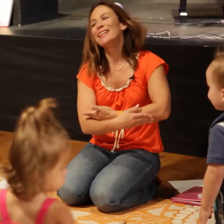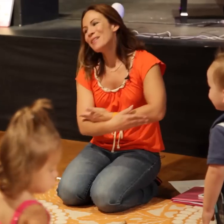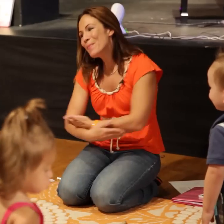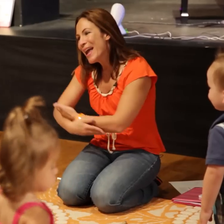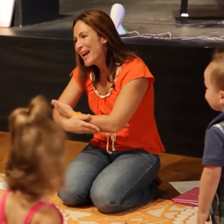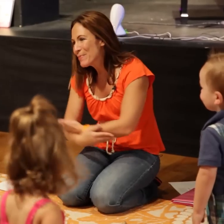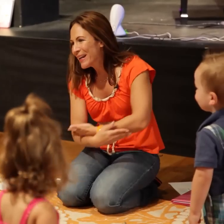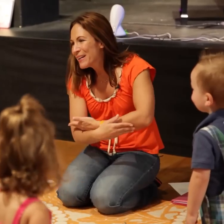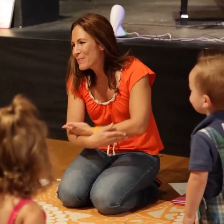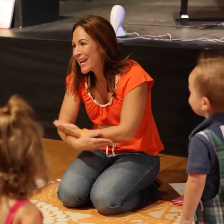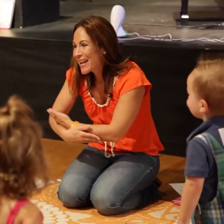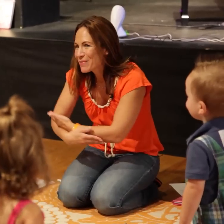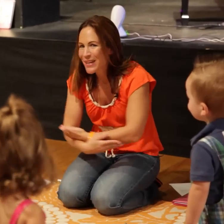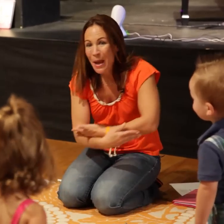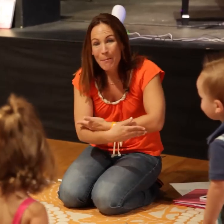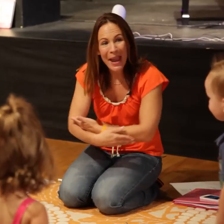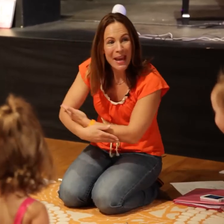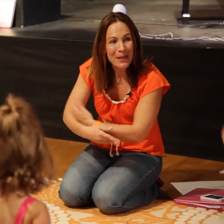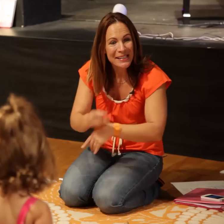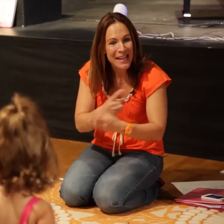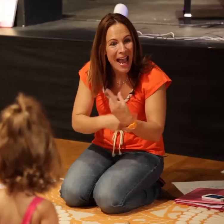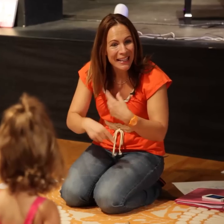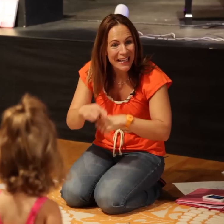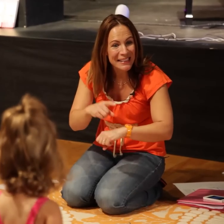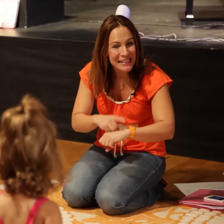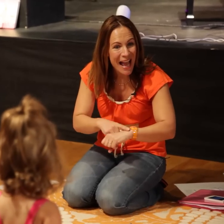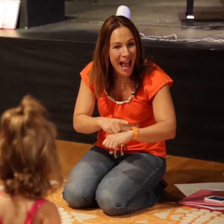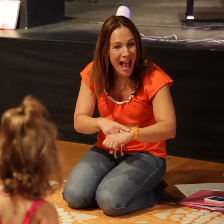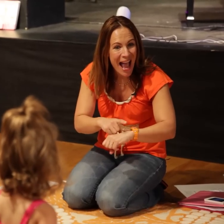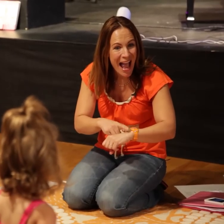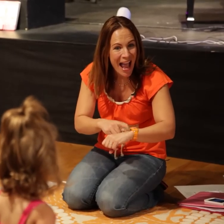Baby, baby, baby signing time